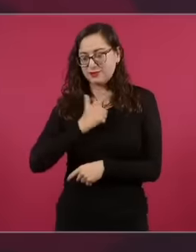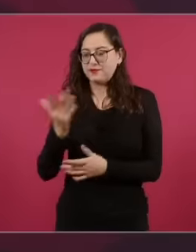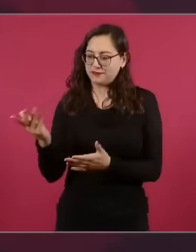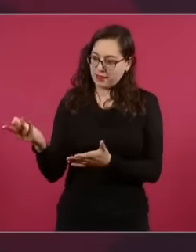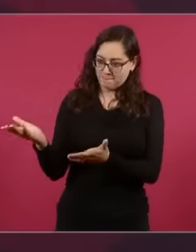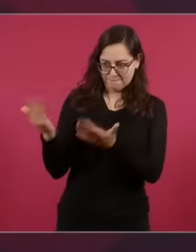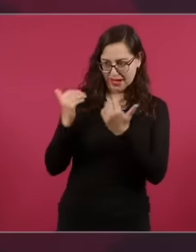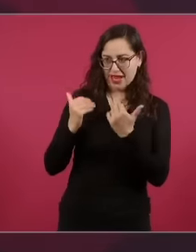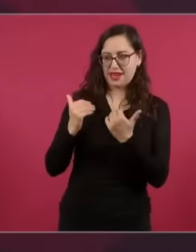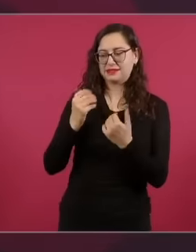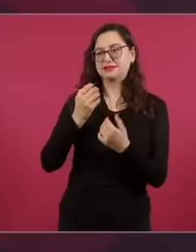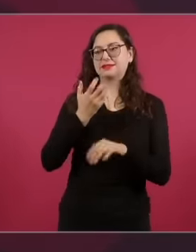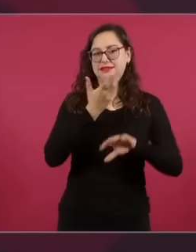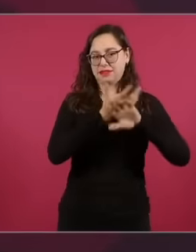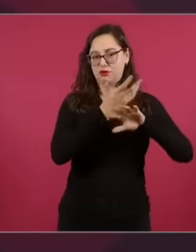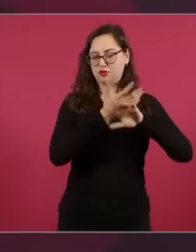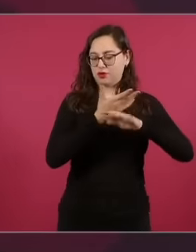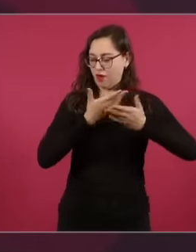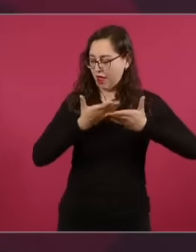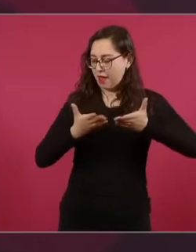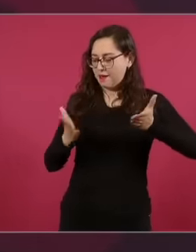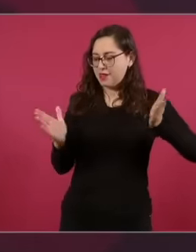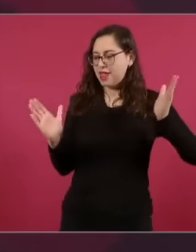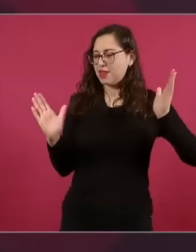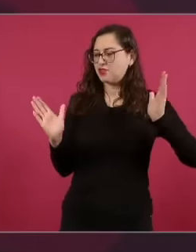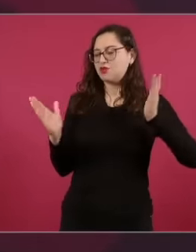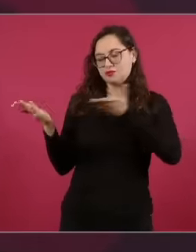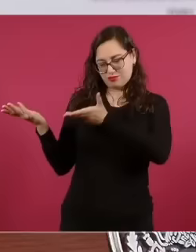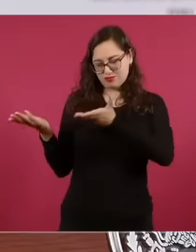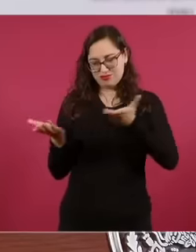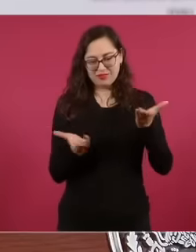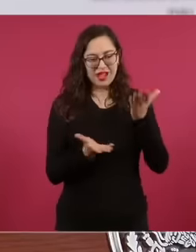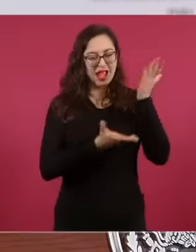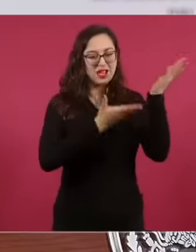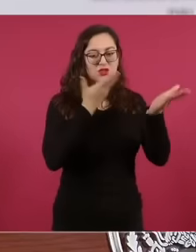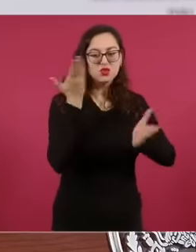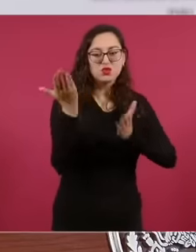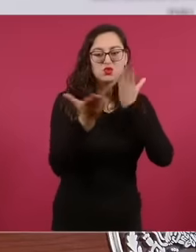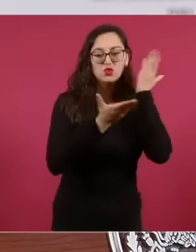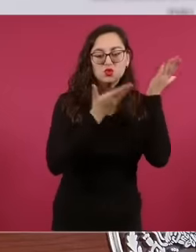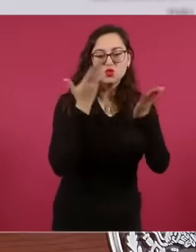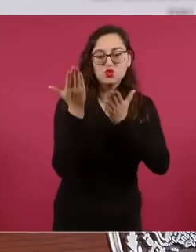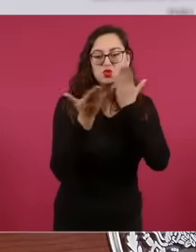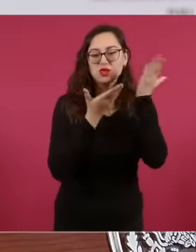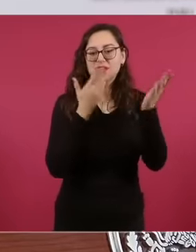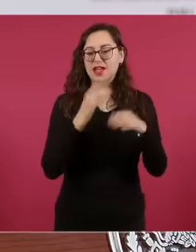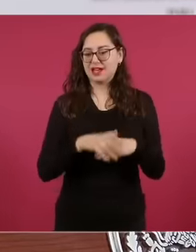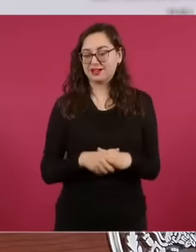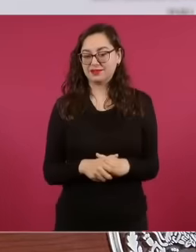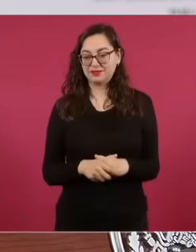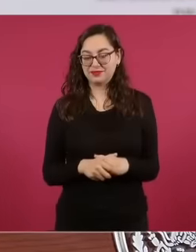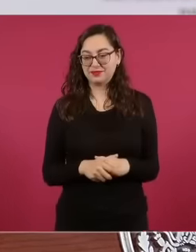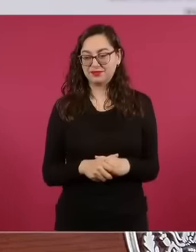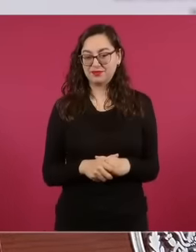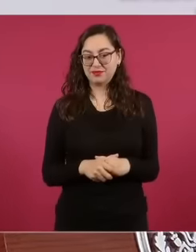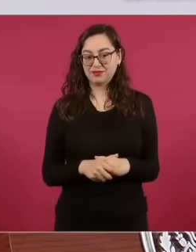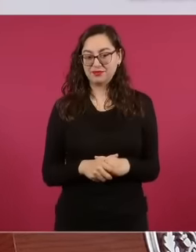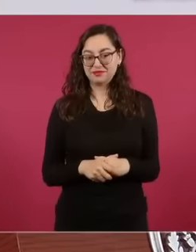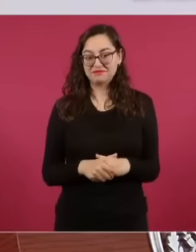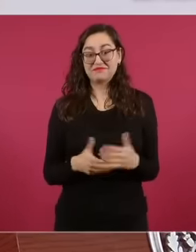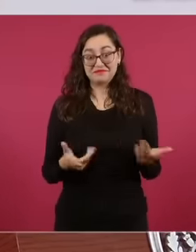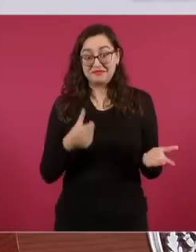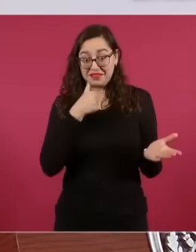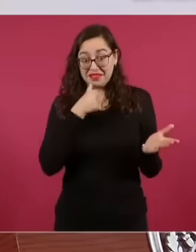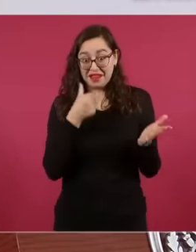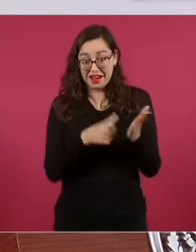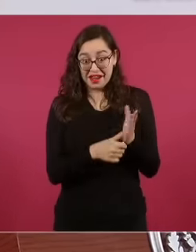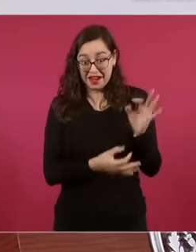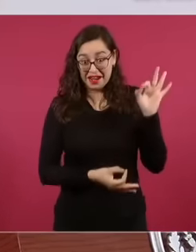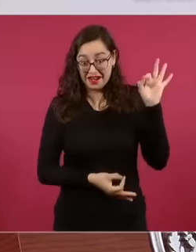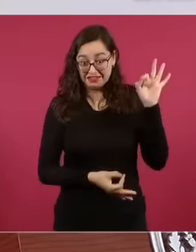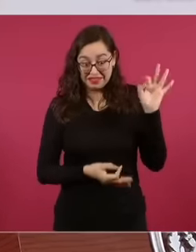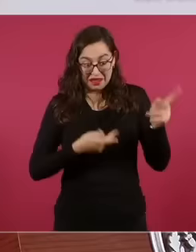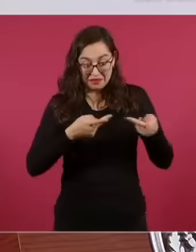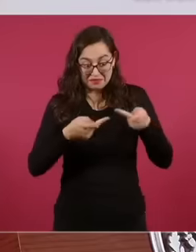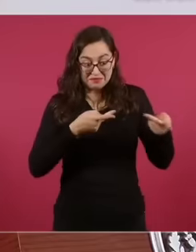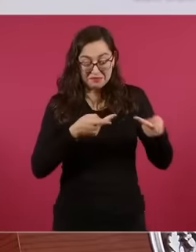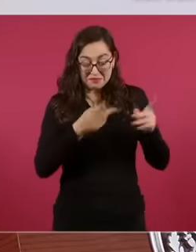there and there is record that this happened when